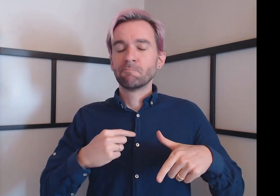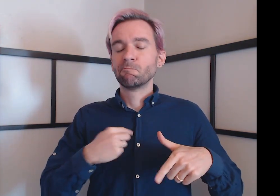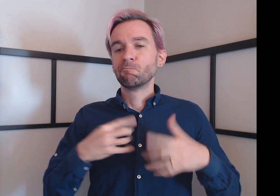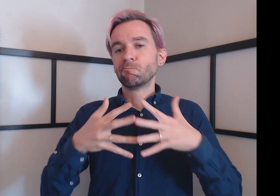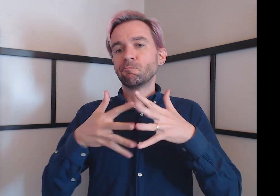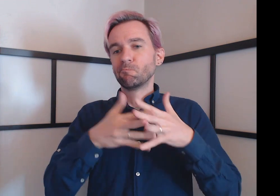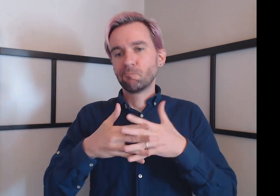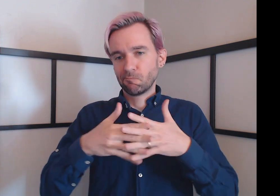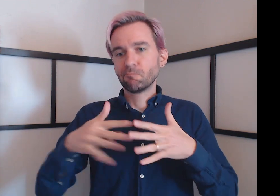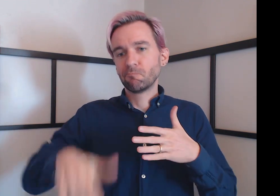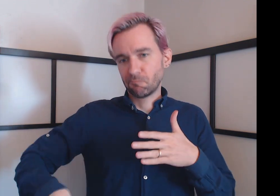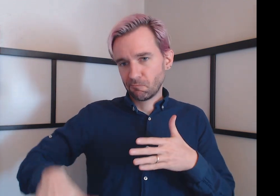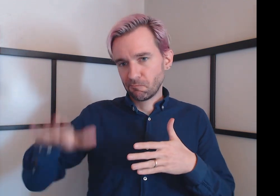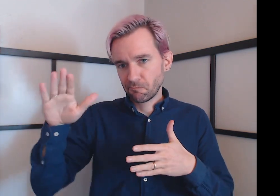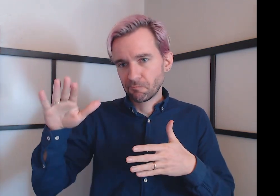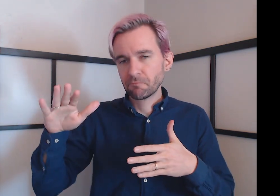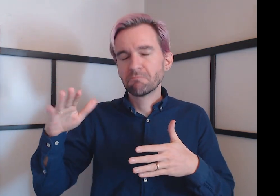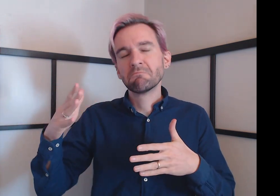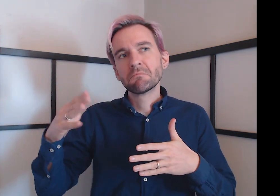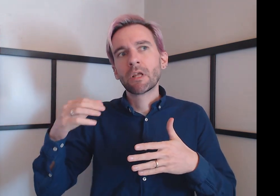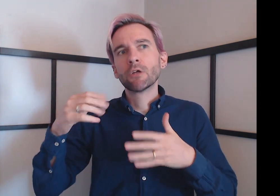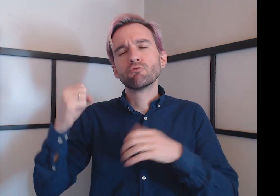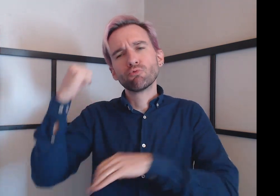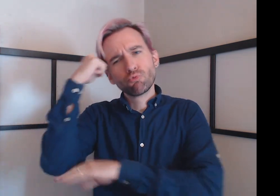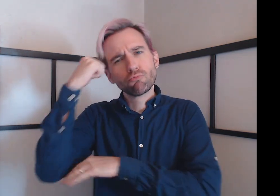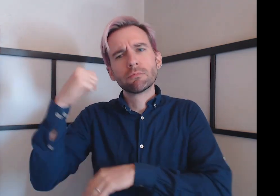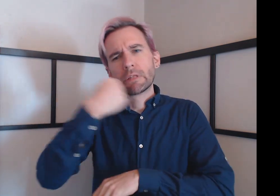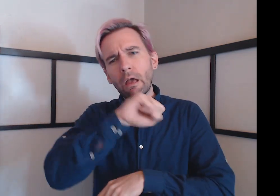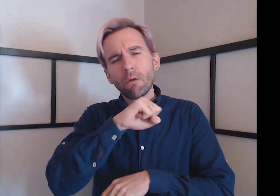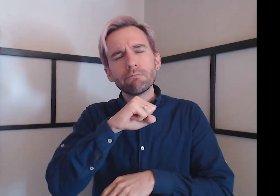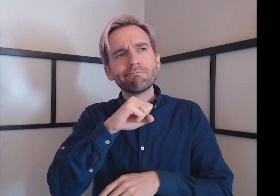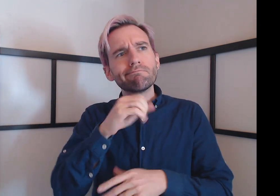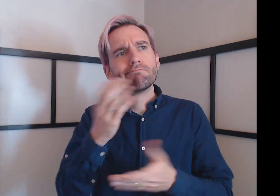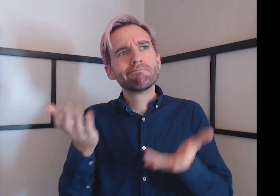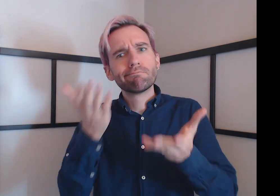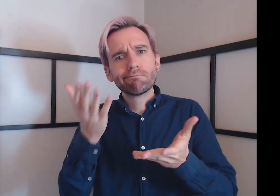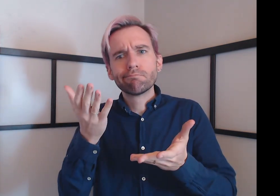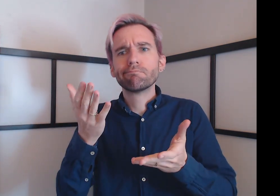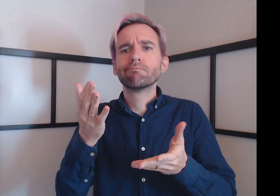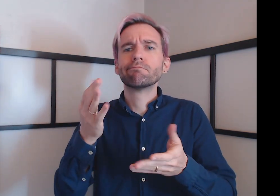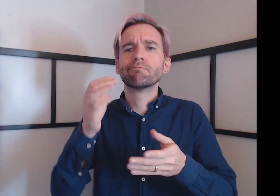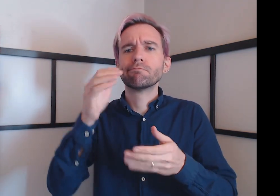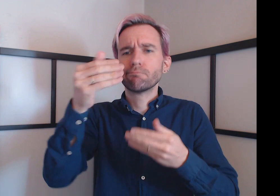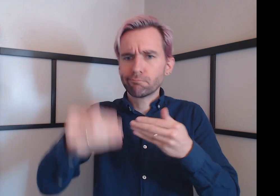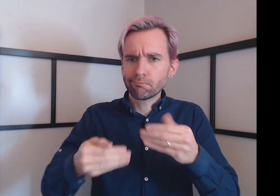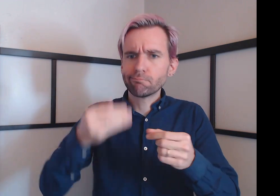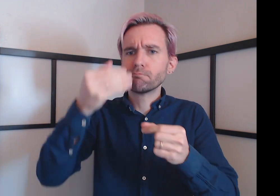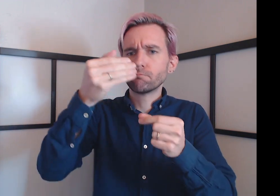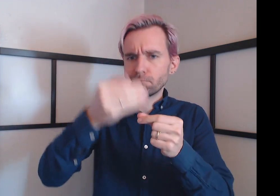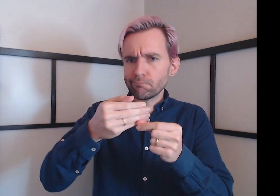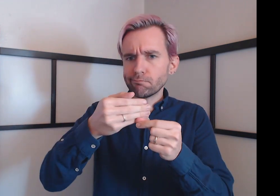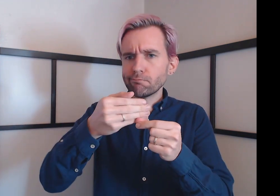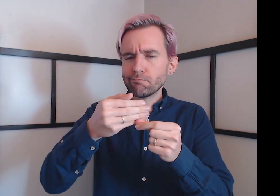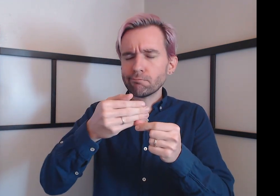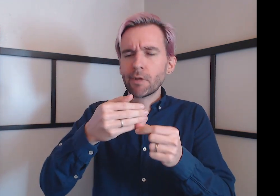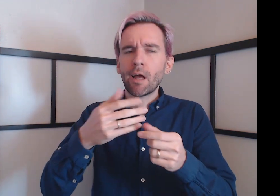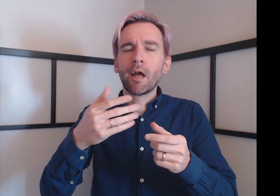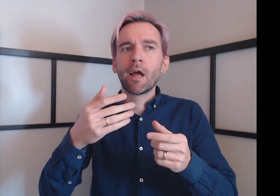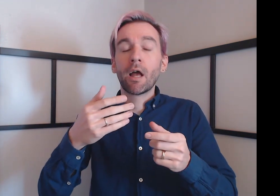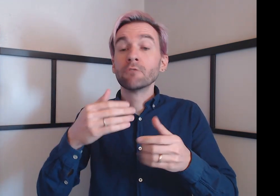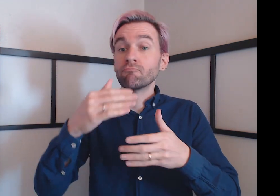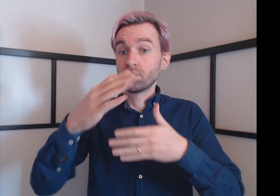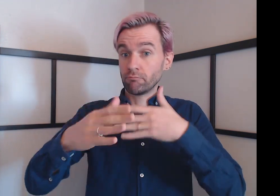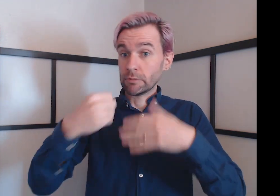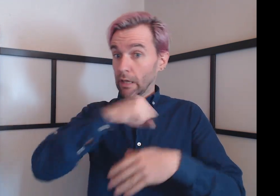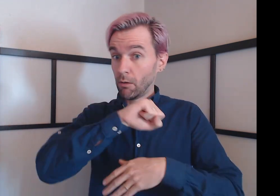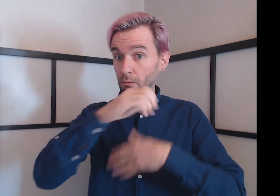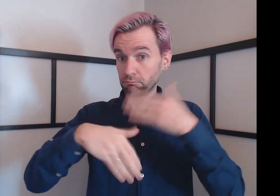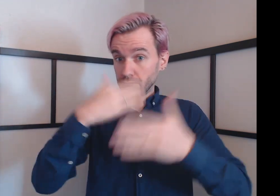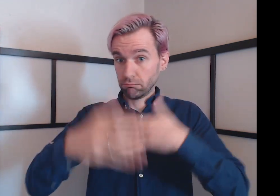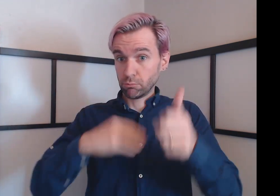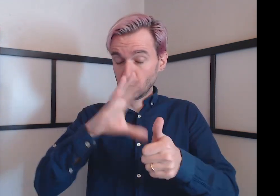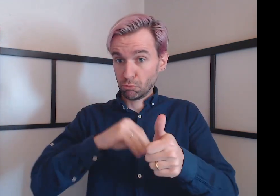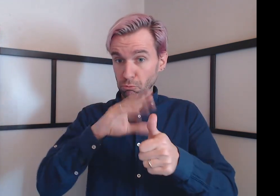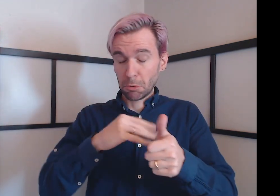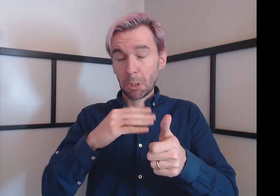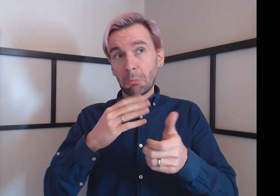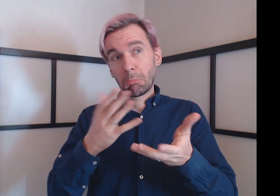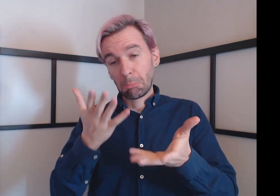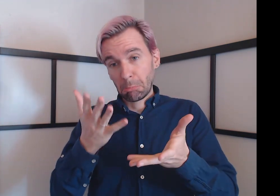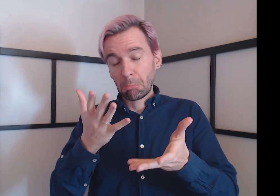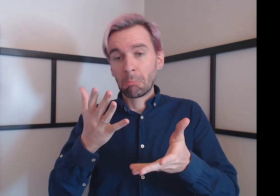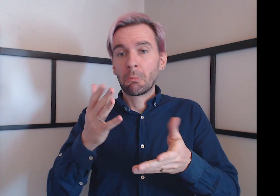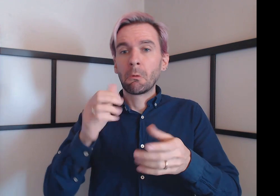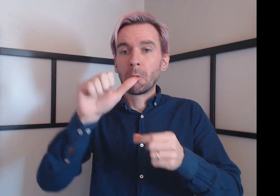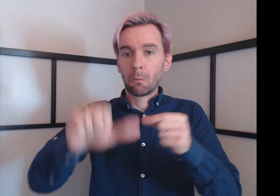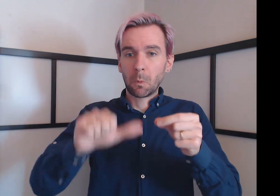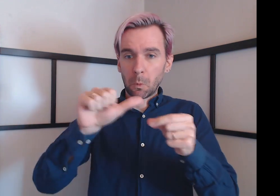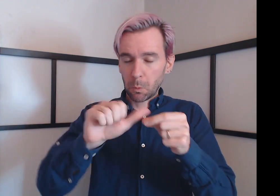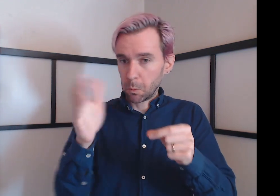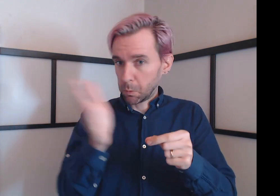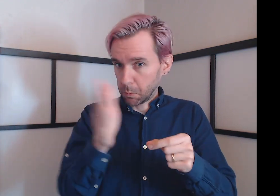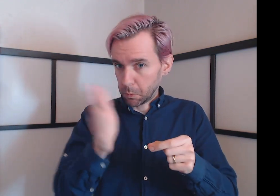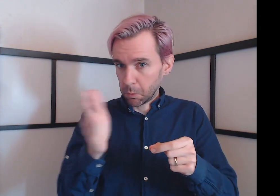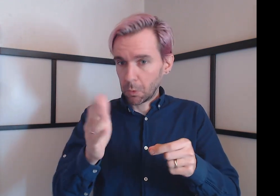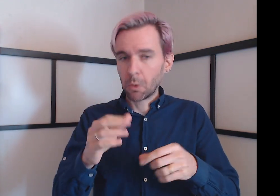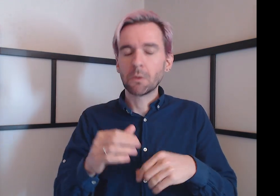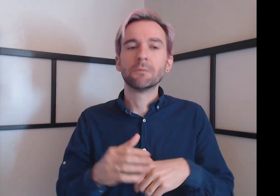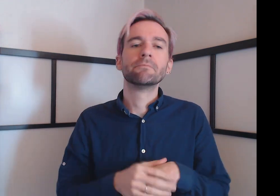I grew up in the US, and I lived in Taiwan for about nine years, where I studied Taiwan Sign Language (TSL) for about five years.